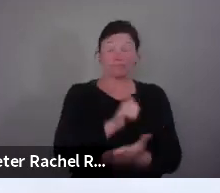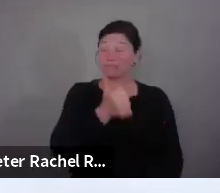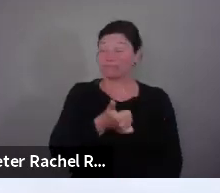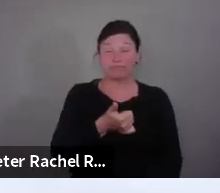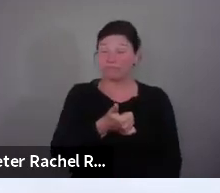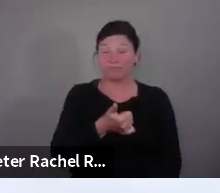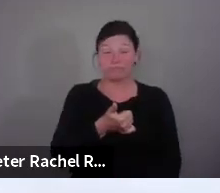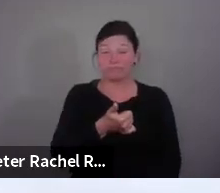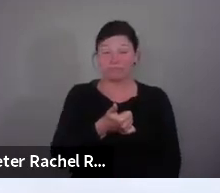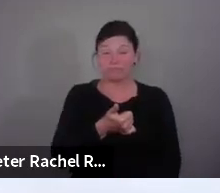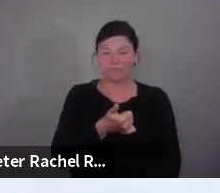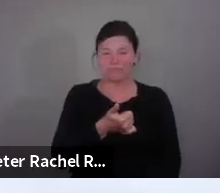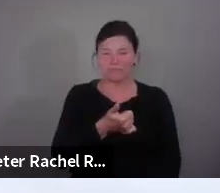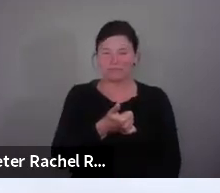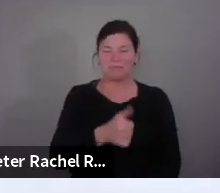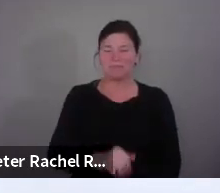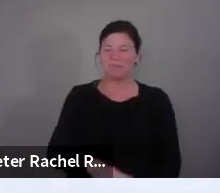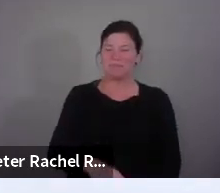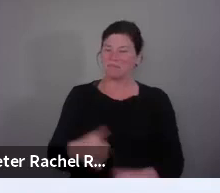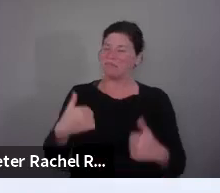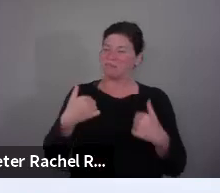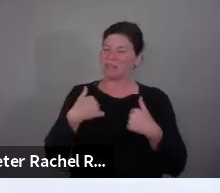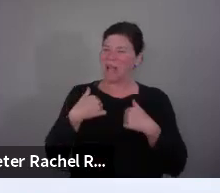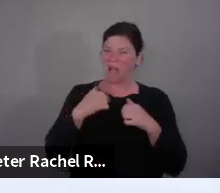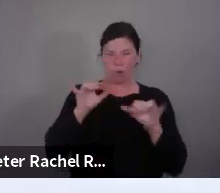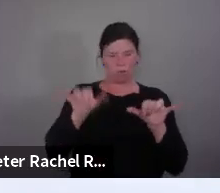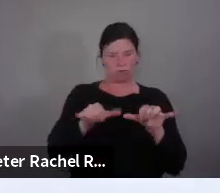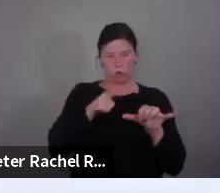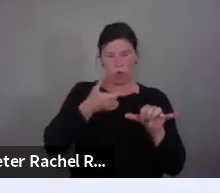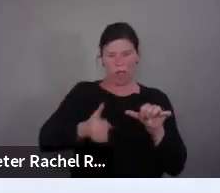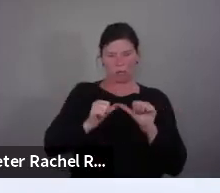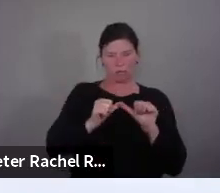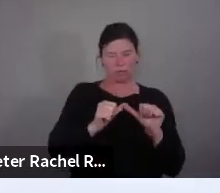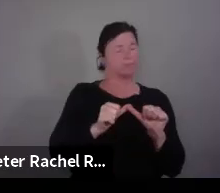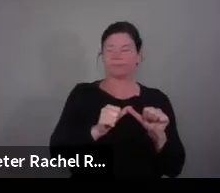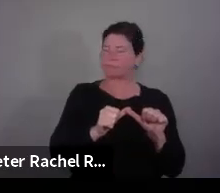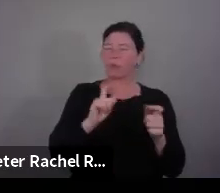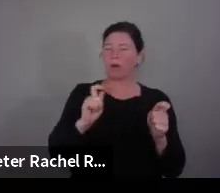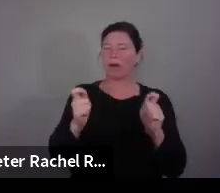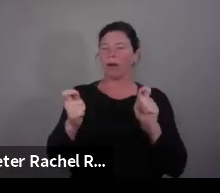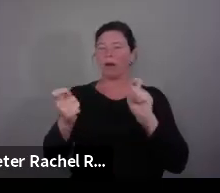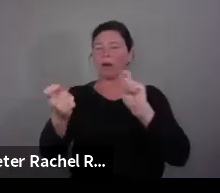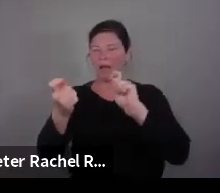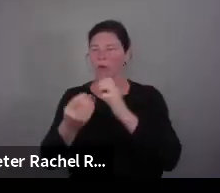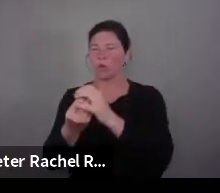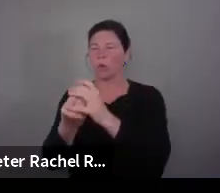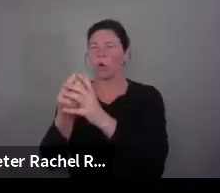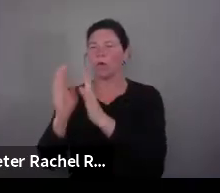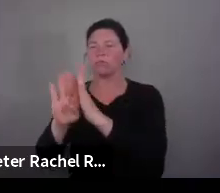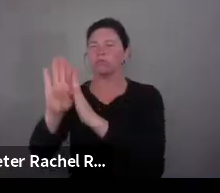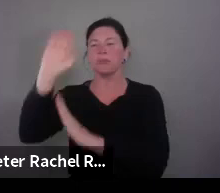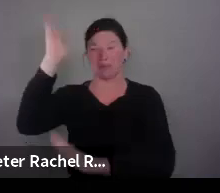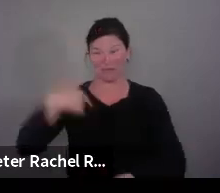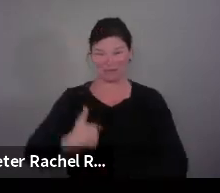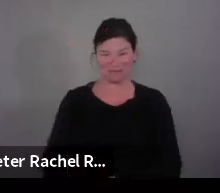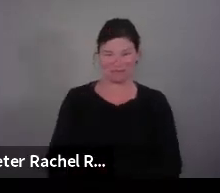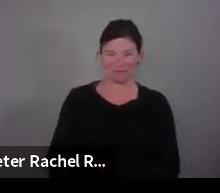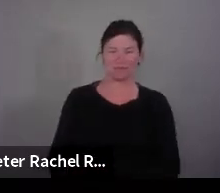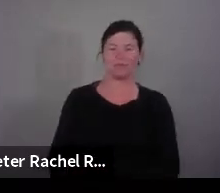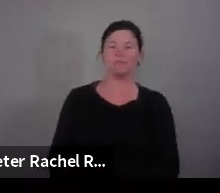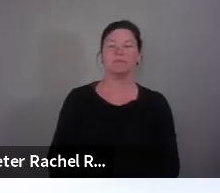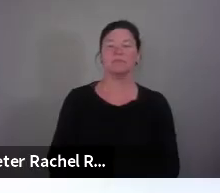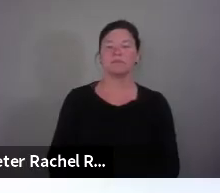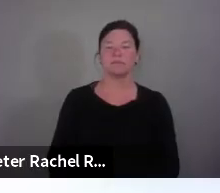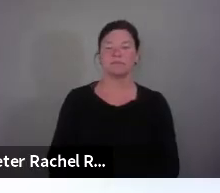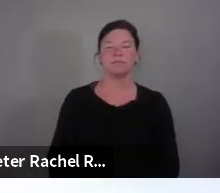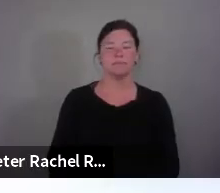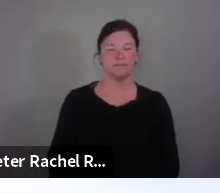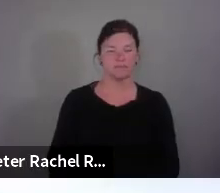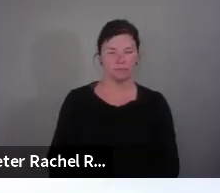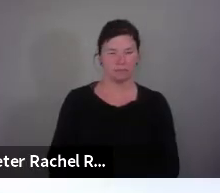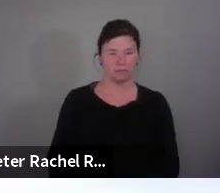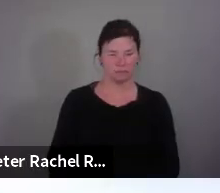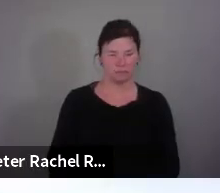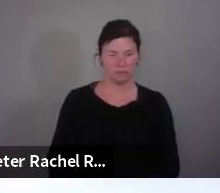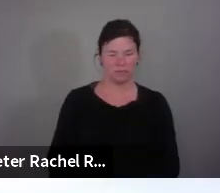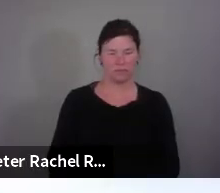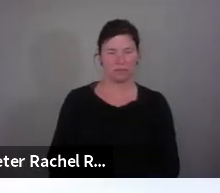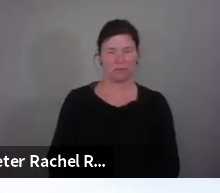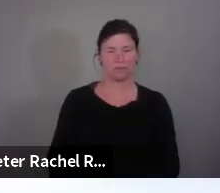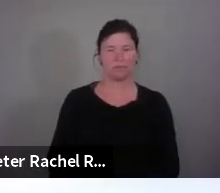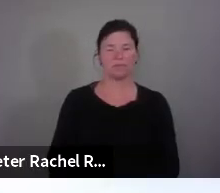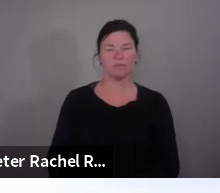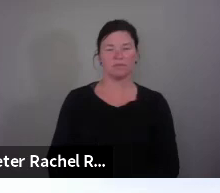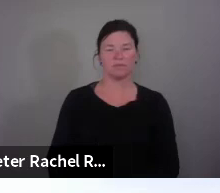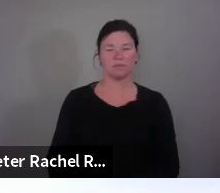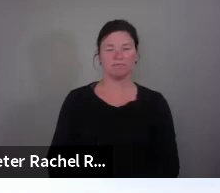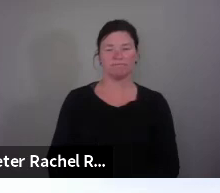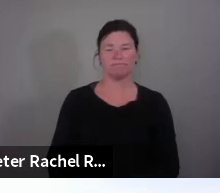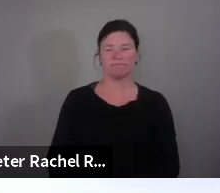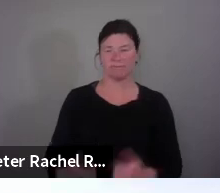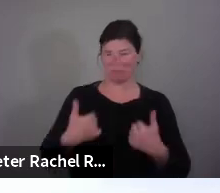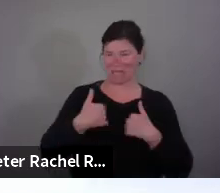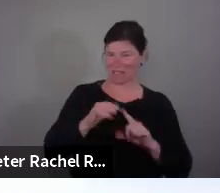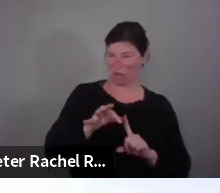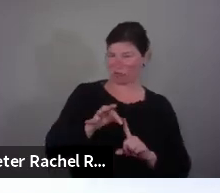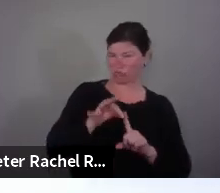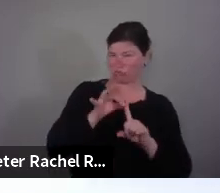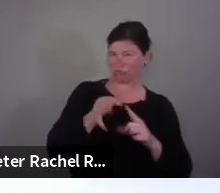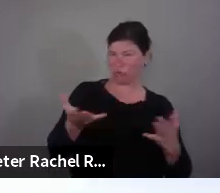Alaska's 11:49:41 program. Each state has its own 11:49:43 . >> TERI: I might stumble. I've 11:49:46 been stumbling all 11:49:48 week. >> JUDY: How many people 11:49:50 are going to be on? 11:49:52 Do you know? >> TERI: Are you asking us?